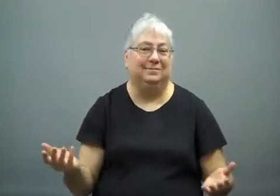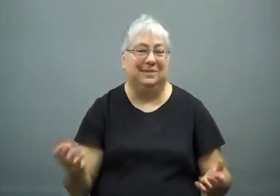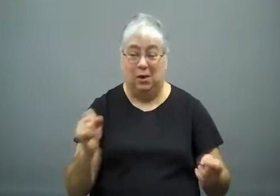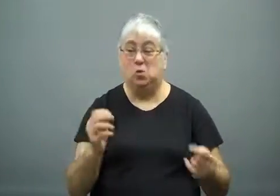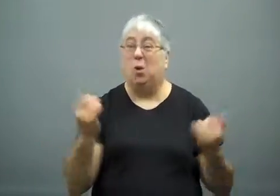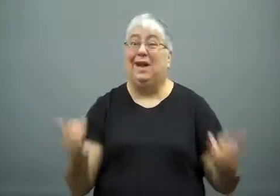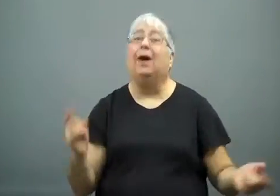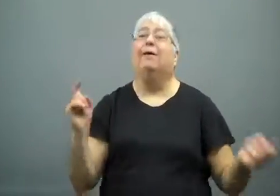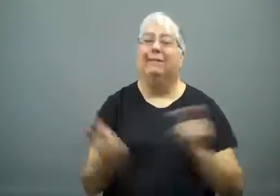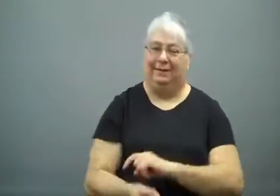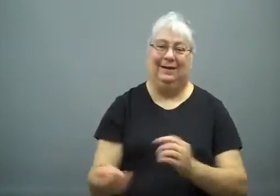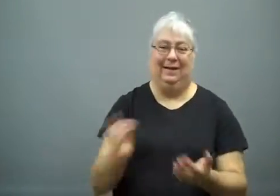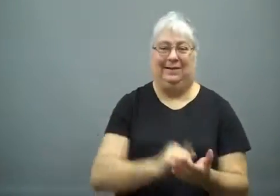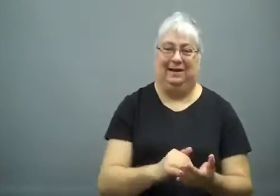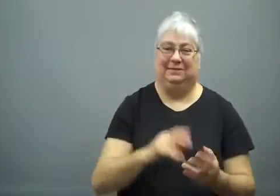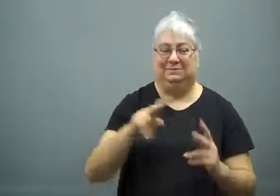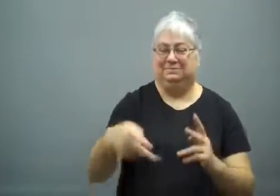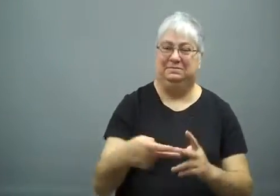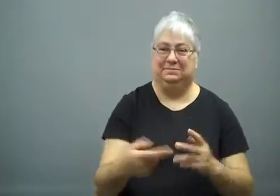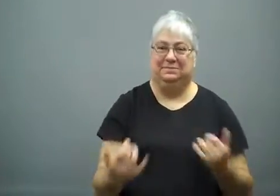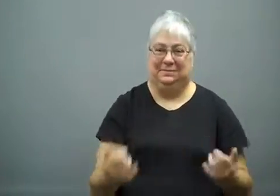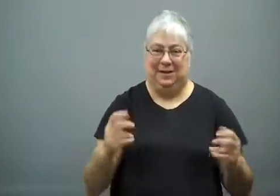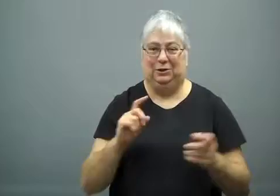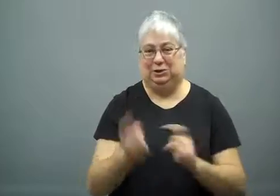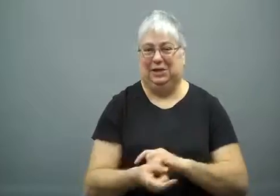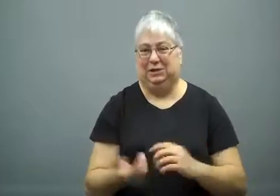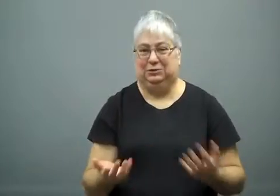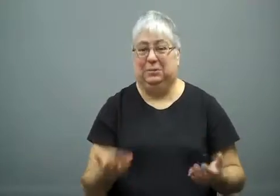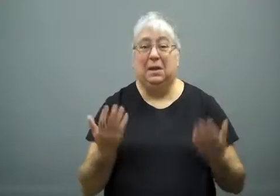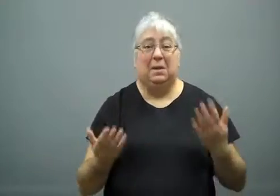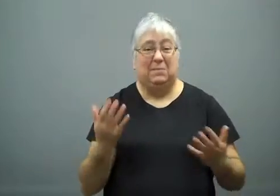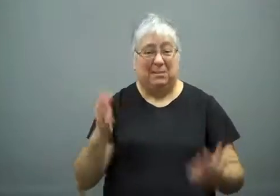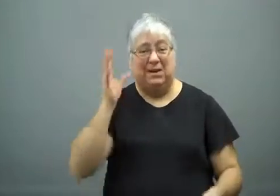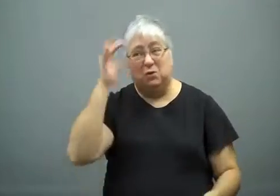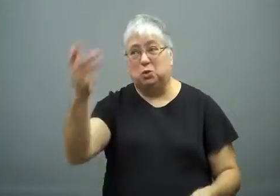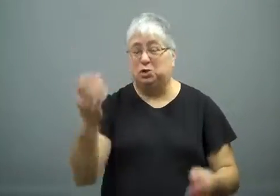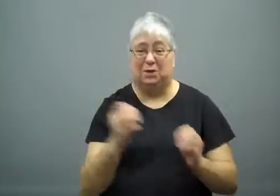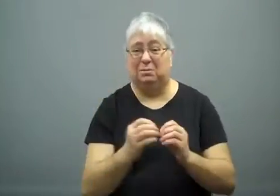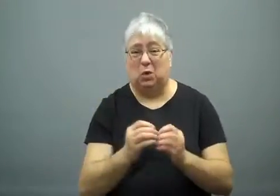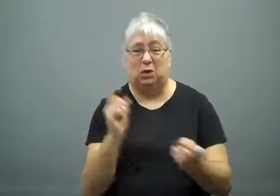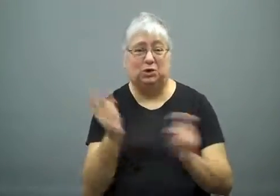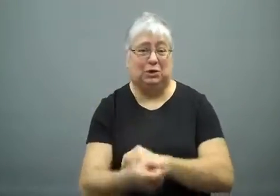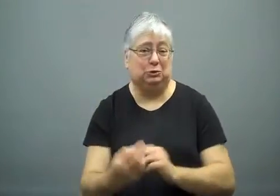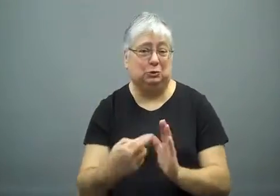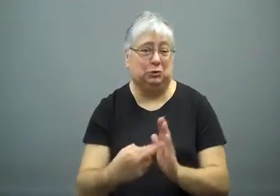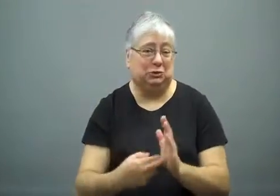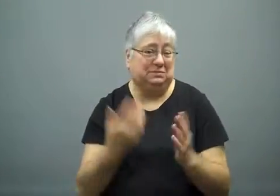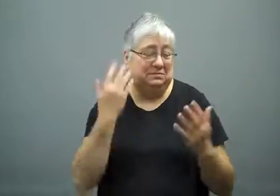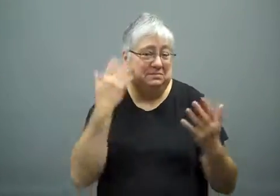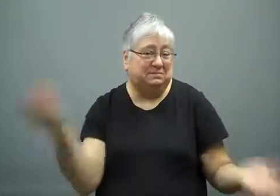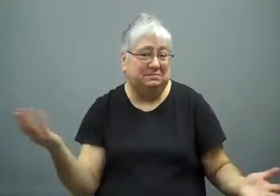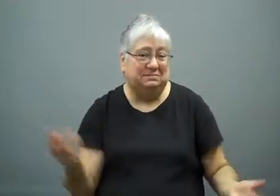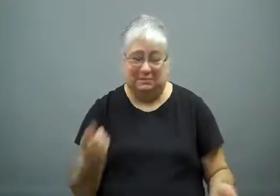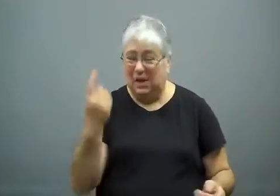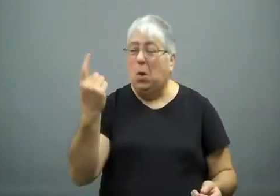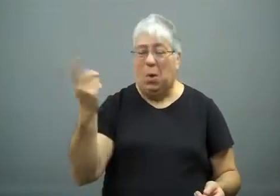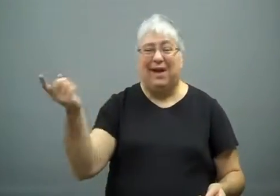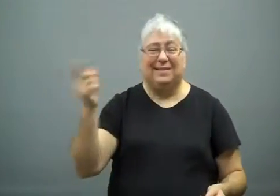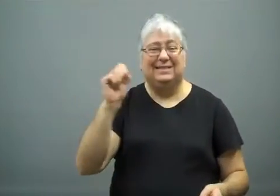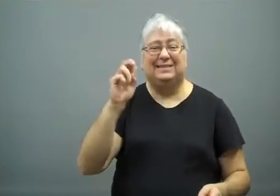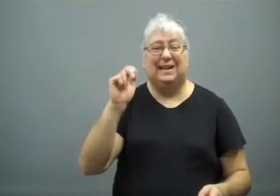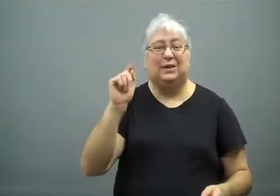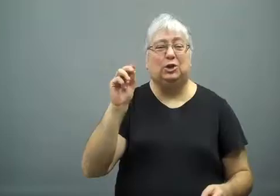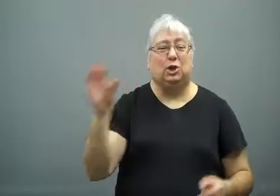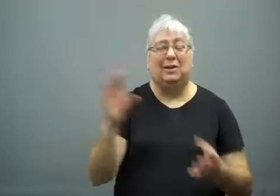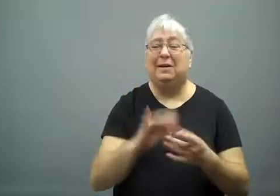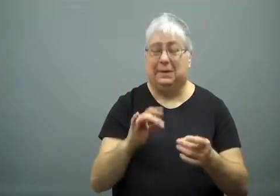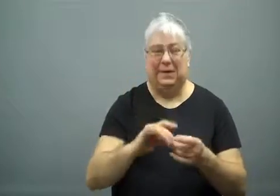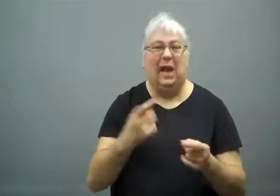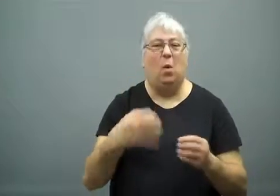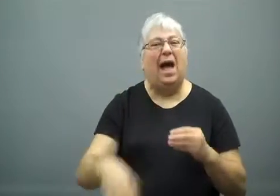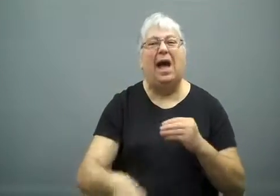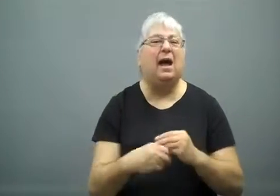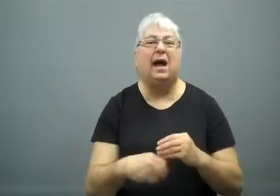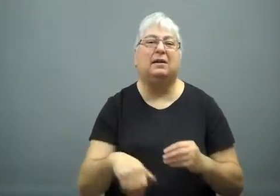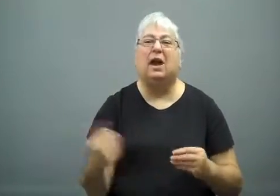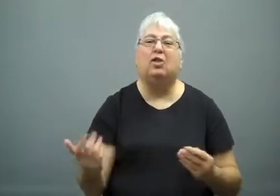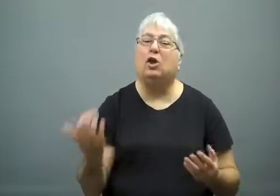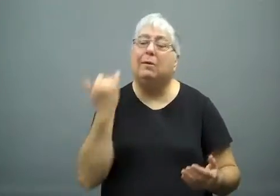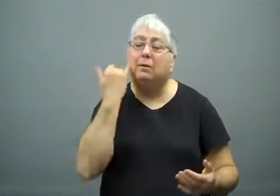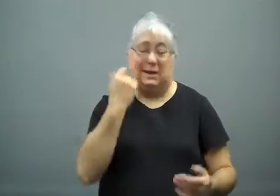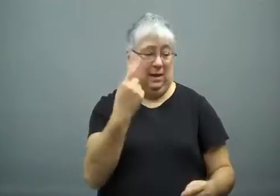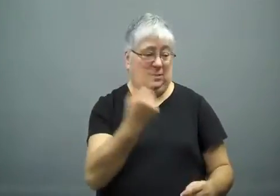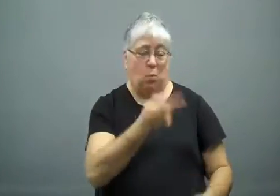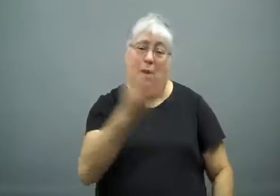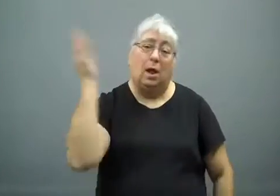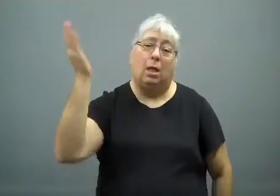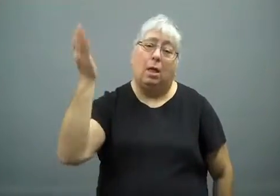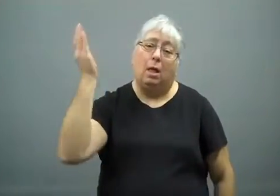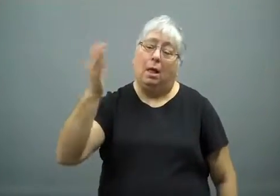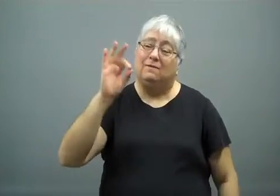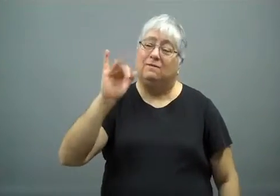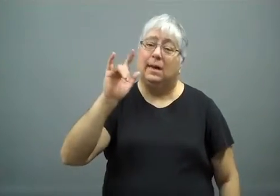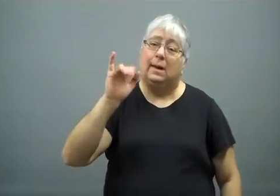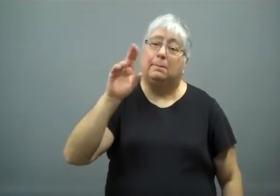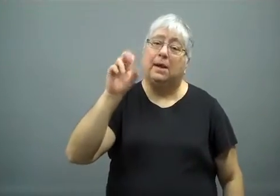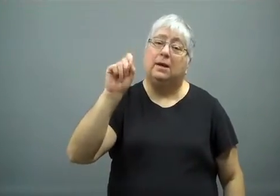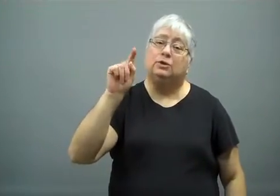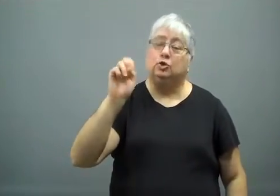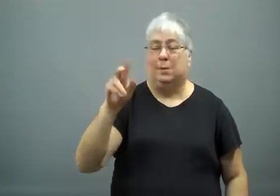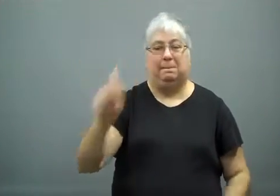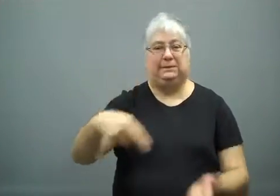So now this is a second rule change. There may be more rule changes to come.